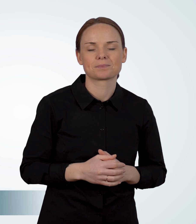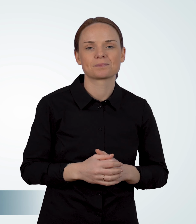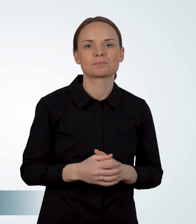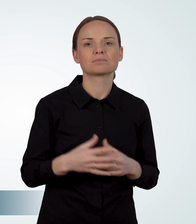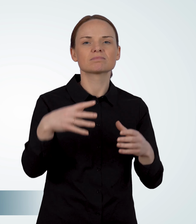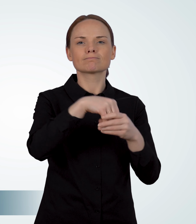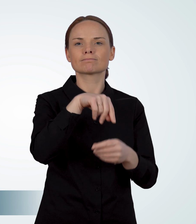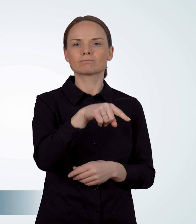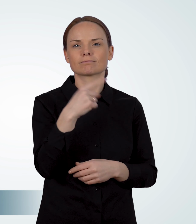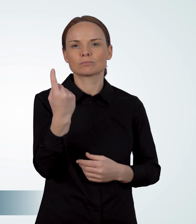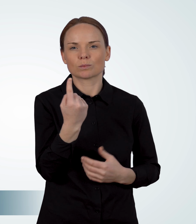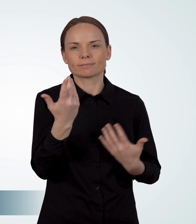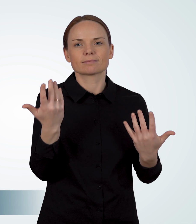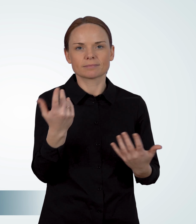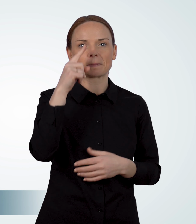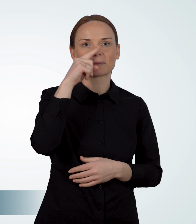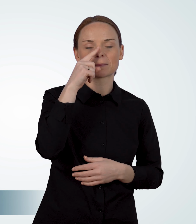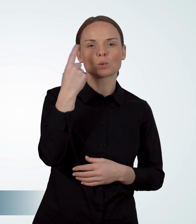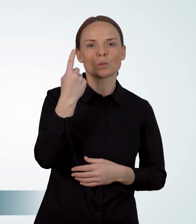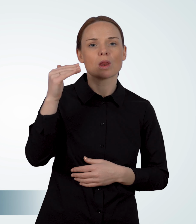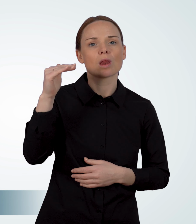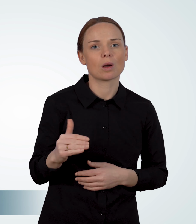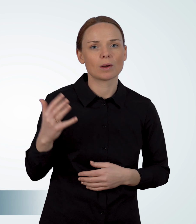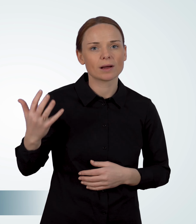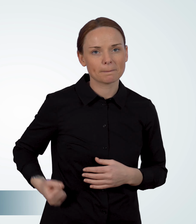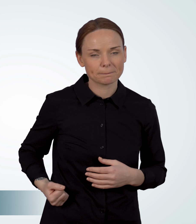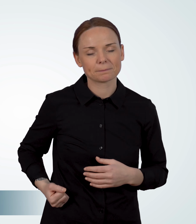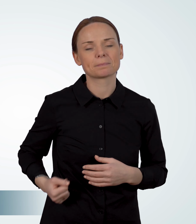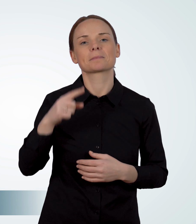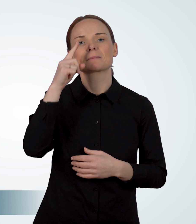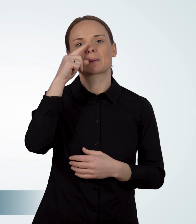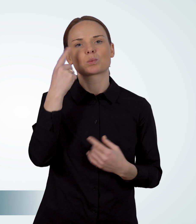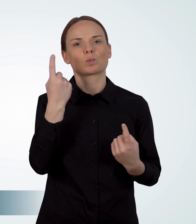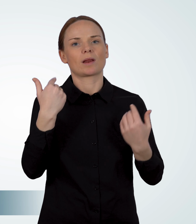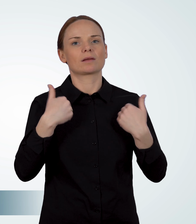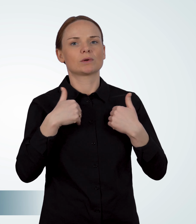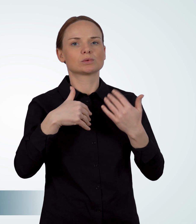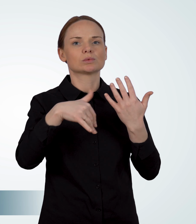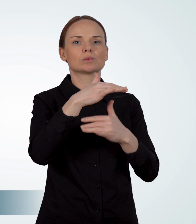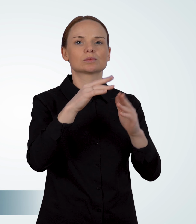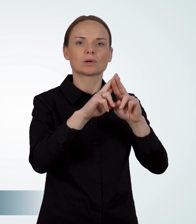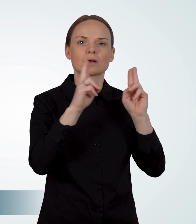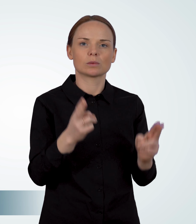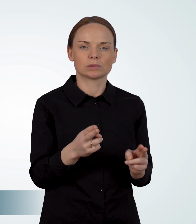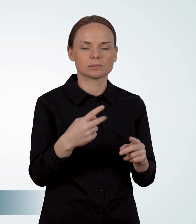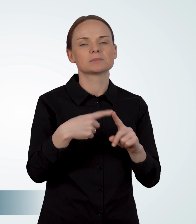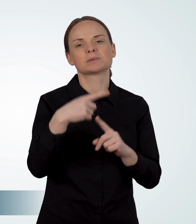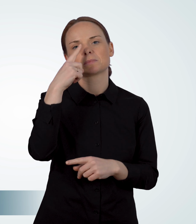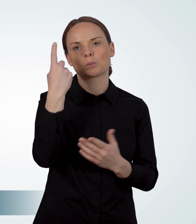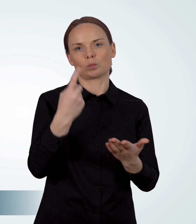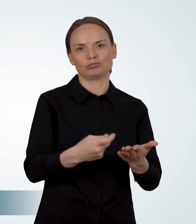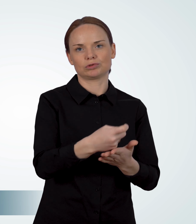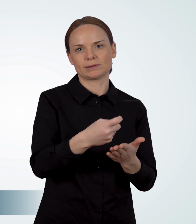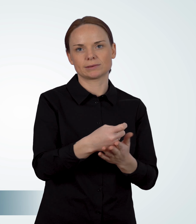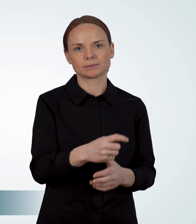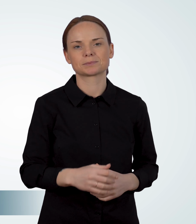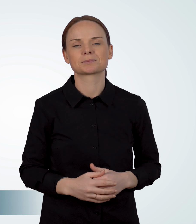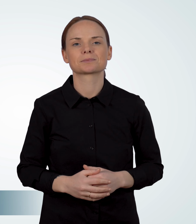This includes low income homeowners, social housing residents and renters.